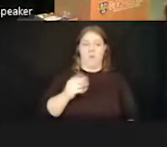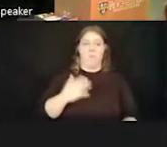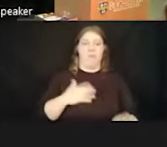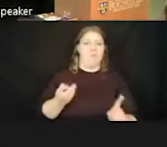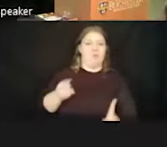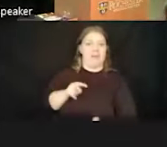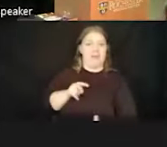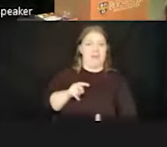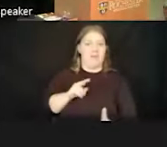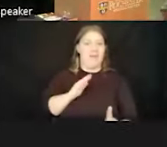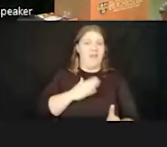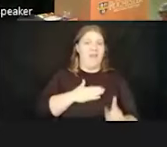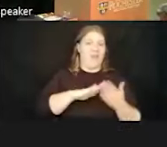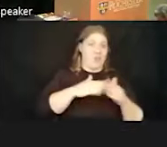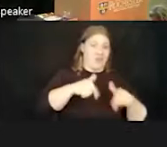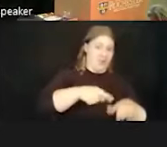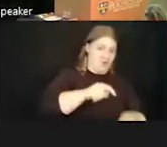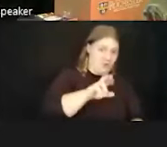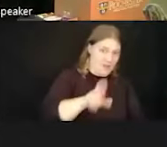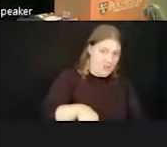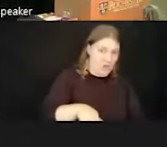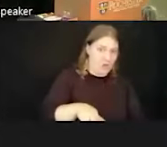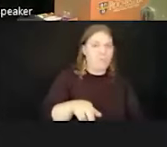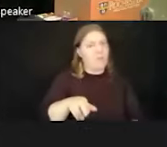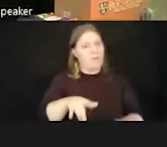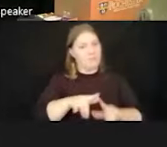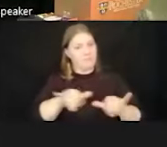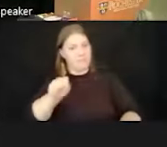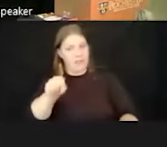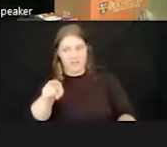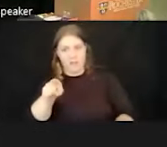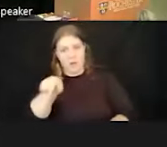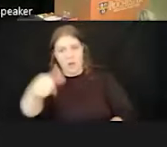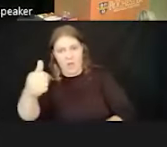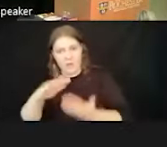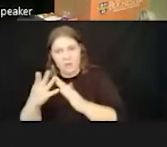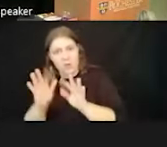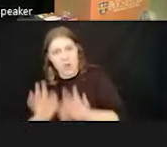the communities here in Rochester while yes those are important and crucial it's also a fact that